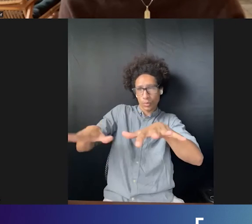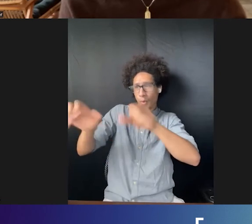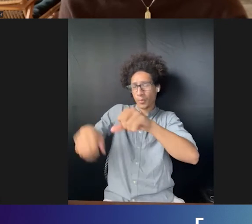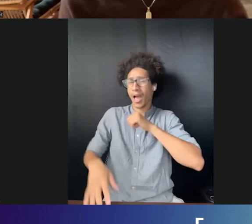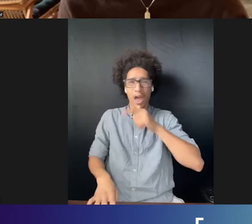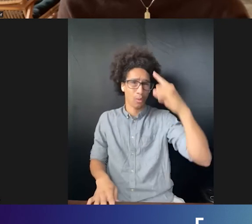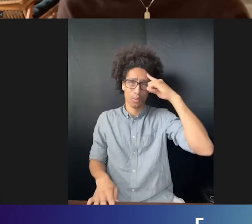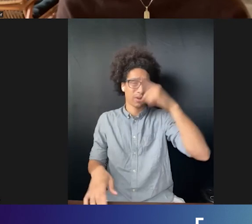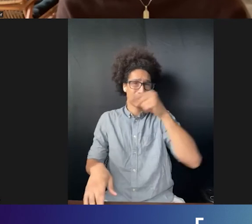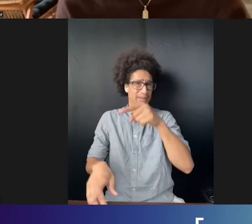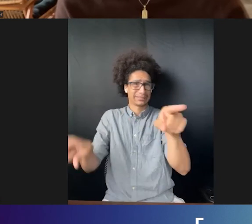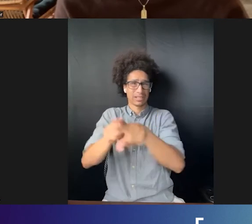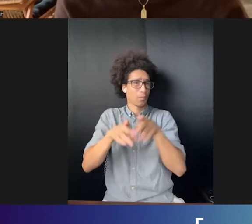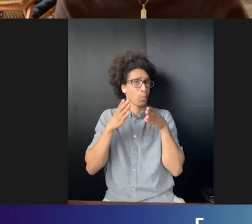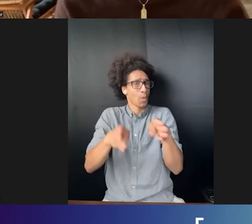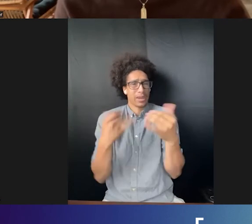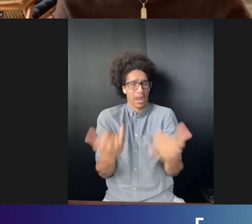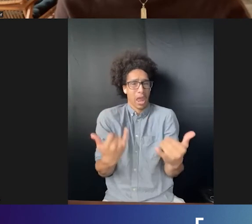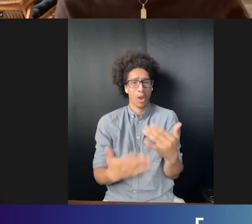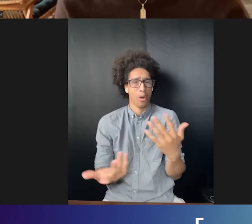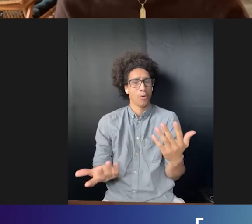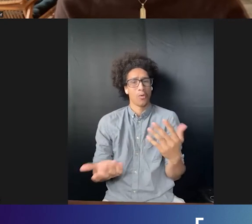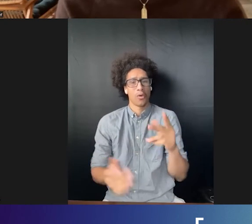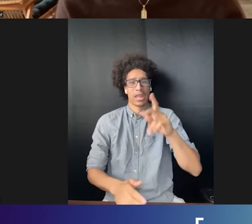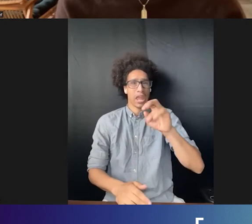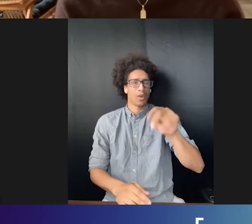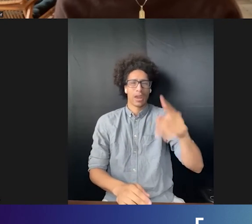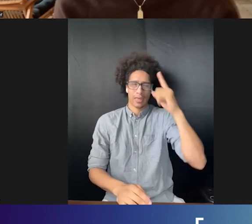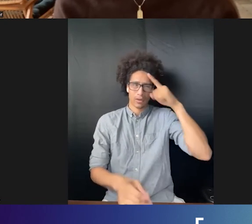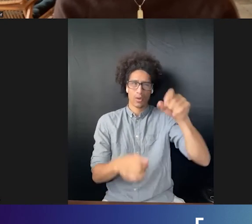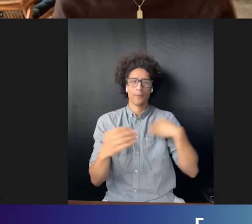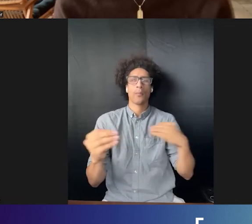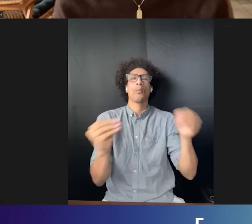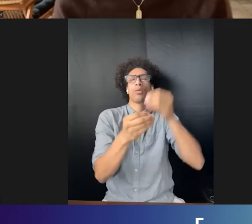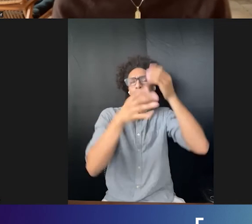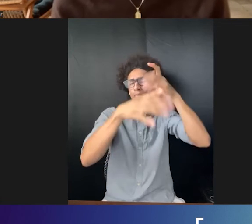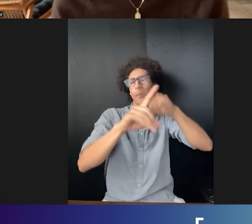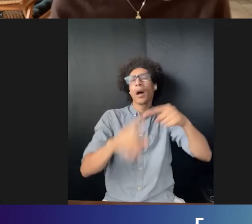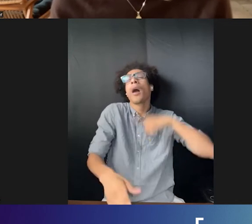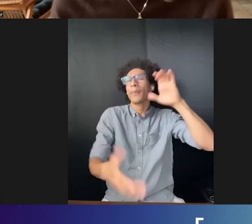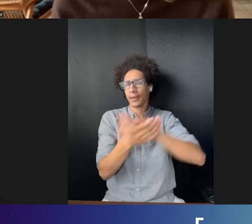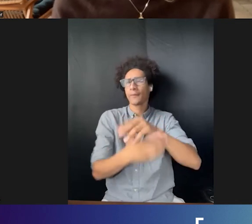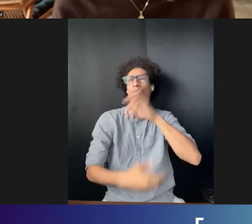Karin You could speak to that more than I could, but we worked with, I believe it was quiver in order to get the film on iTunes, as you said.